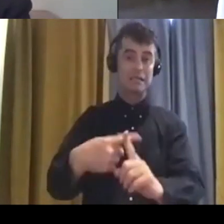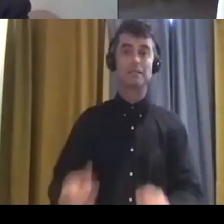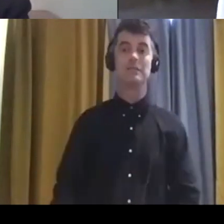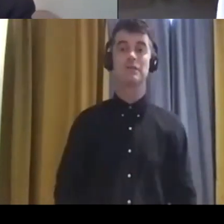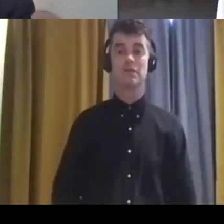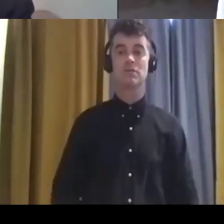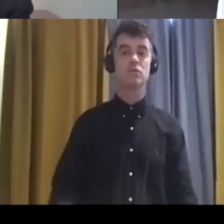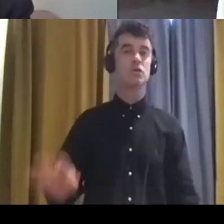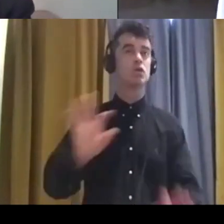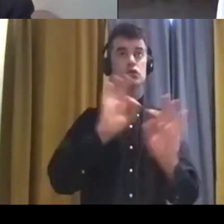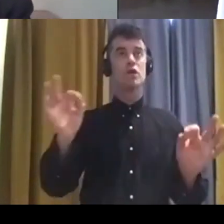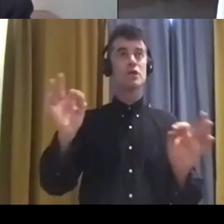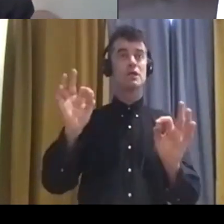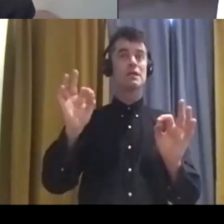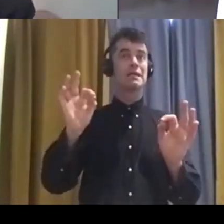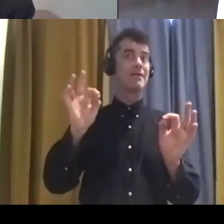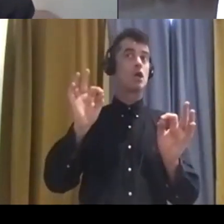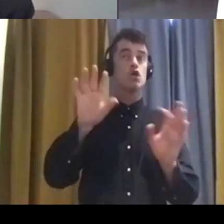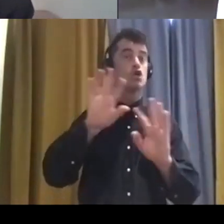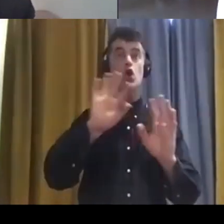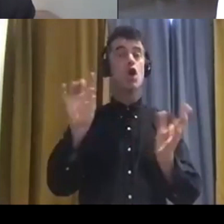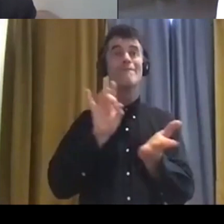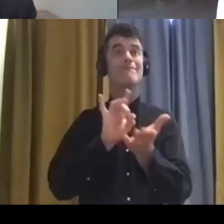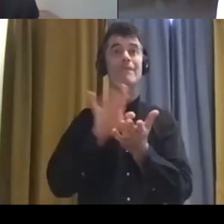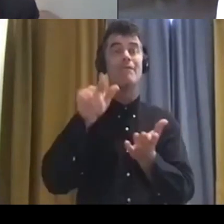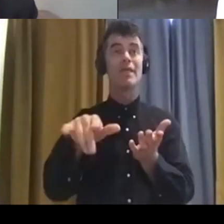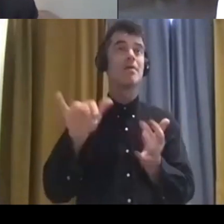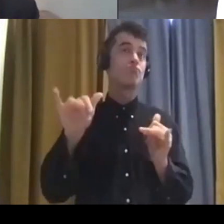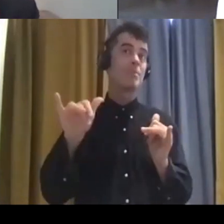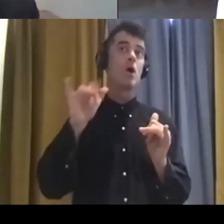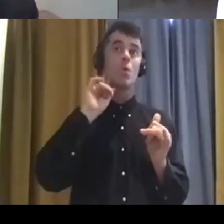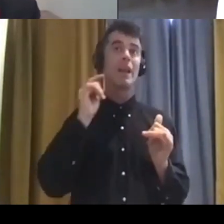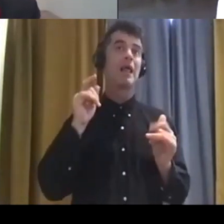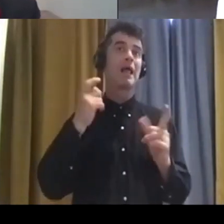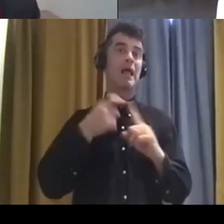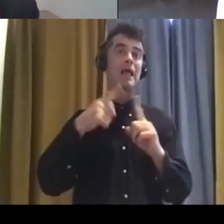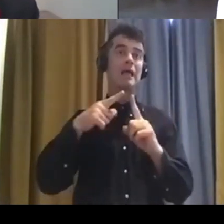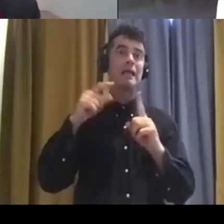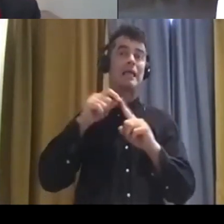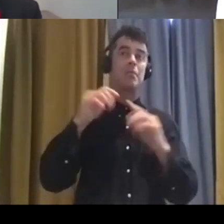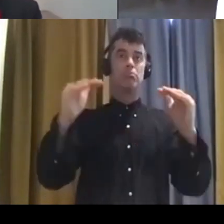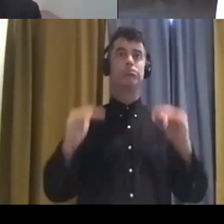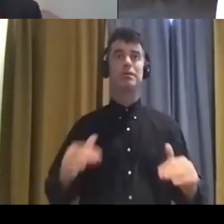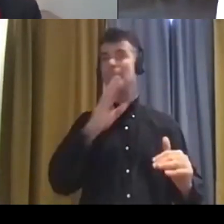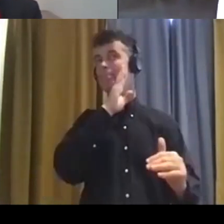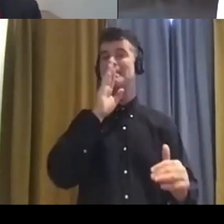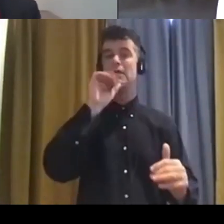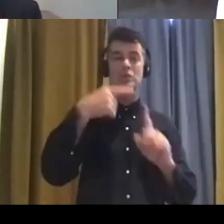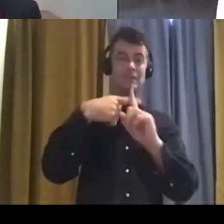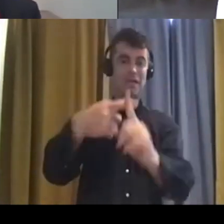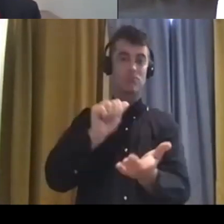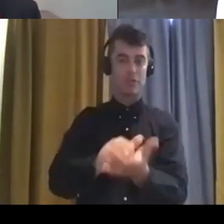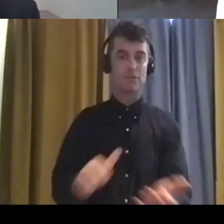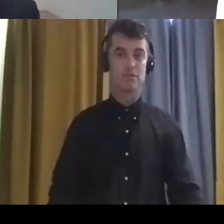you don't get fired for it you're probably going to keep missing your target right. Yeah.